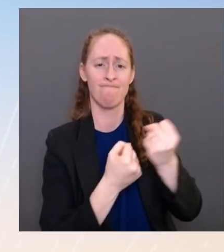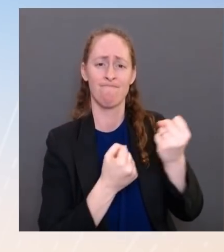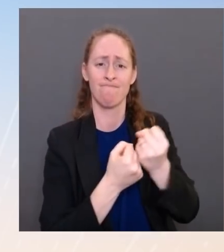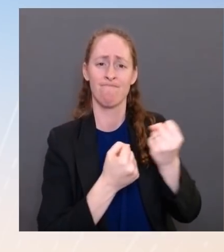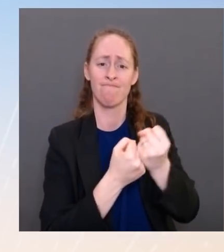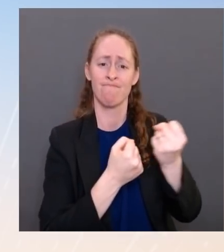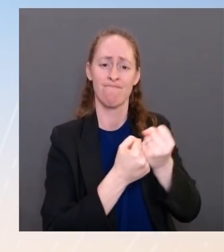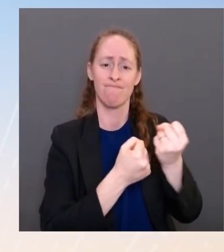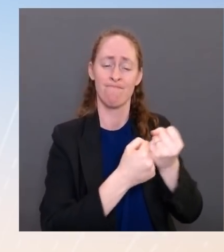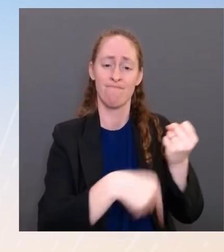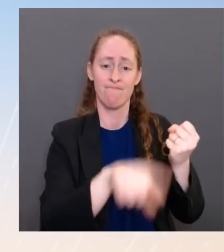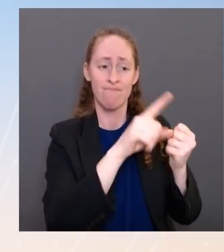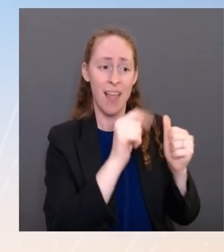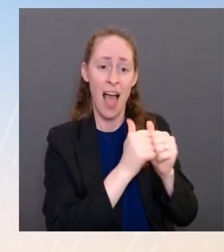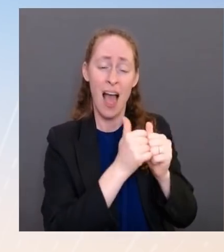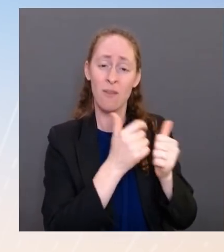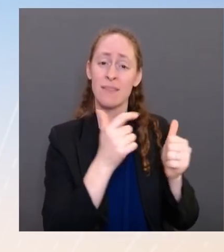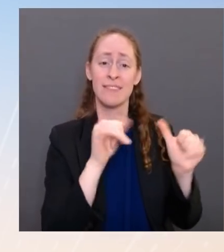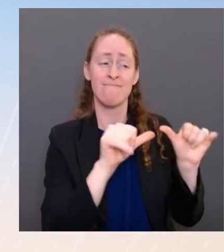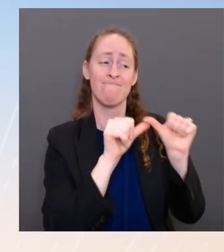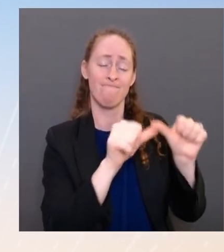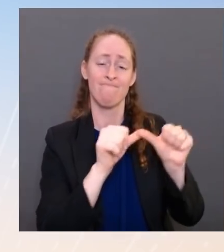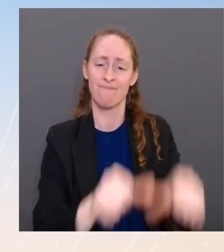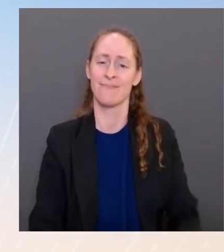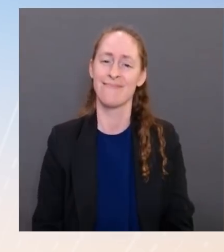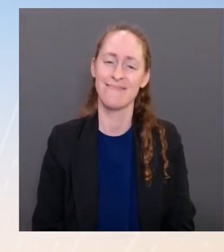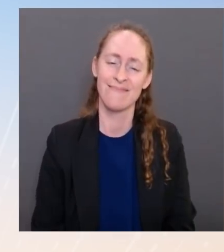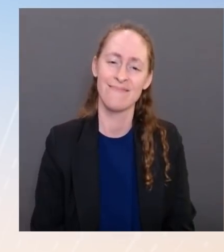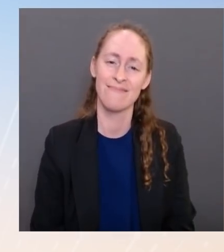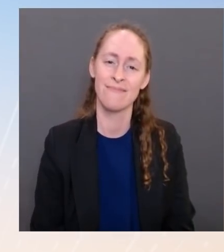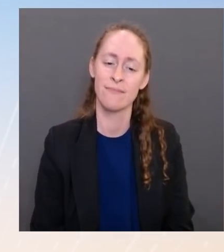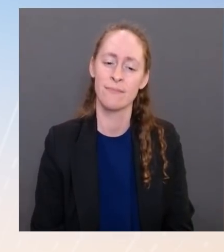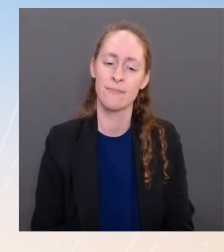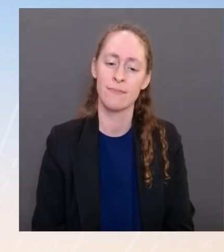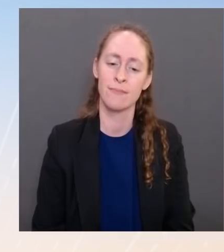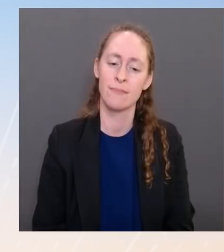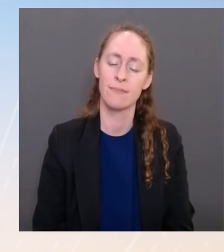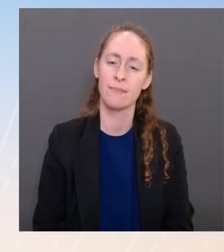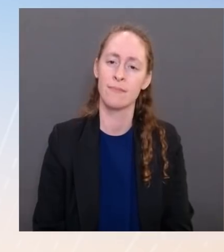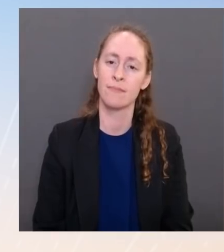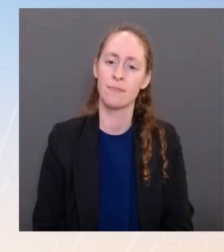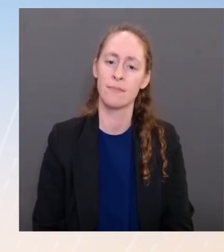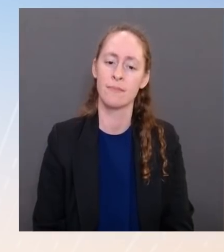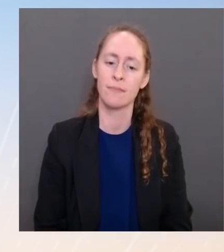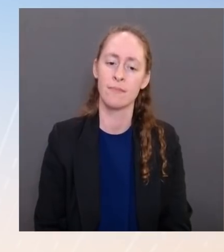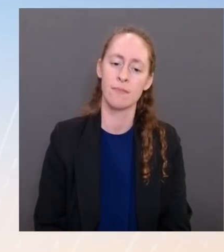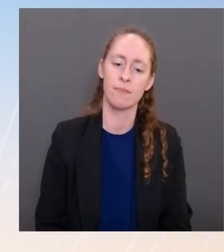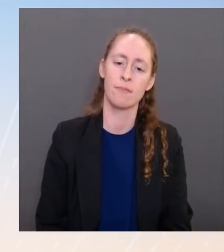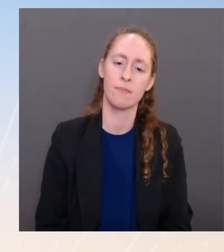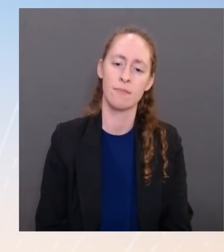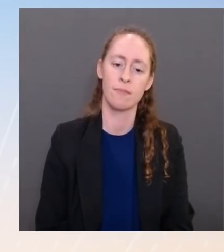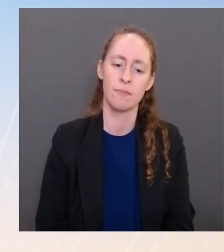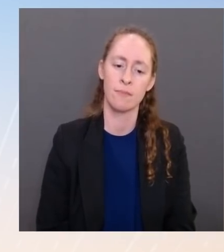Go ahead. The Press: Thanks, Jen. Nancy asked you a little bit about the substance of some potential abortion EOs. But I want to ask you about something Majority Leader Schumer